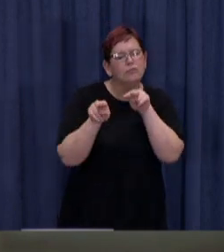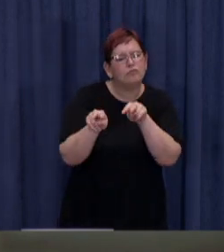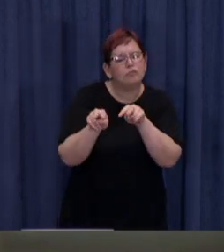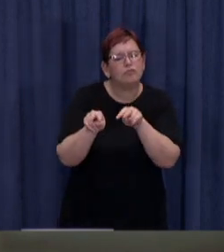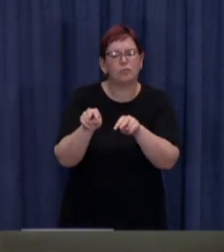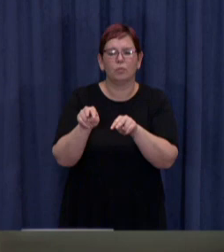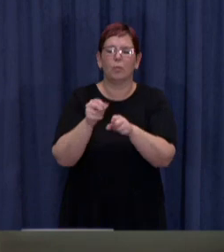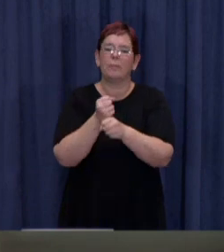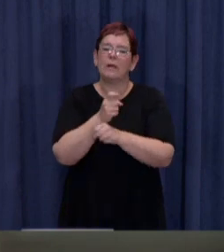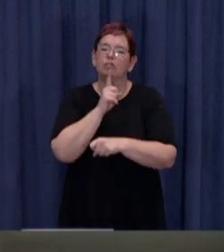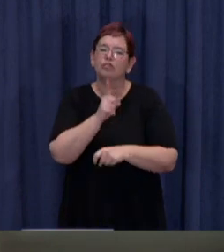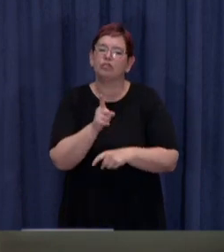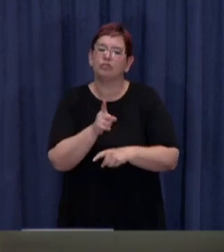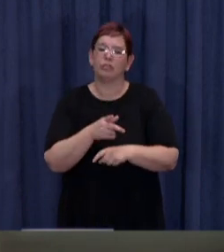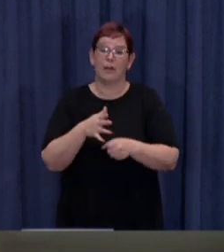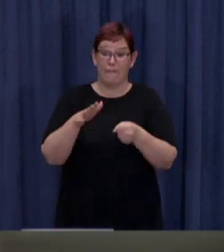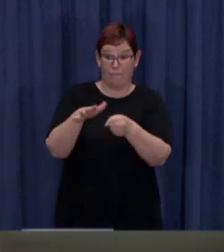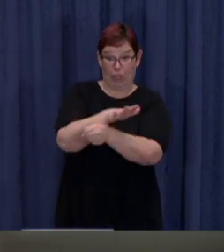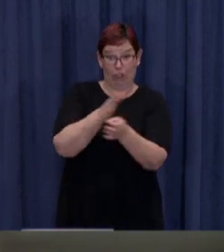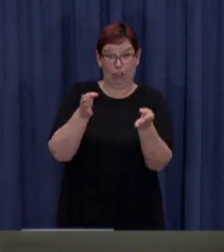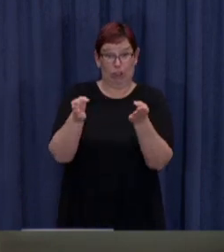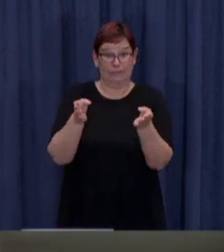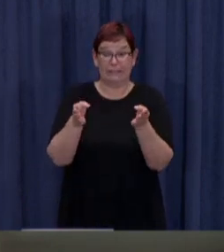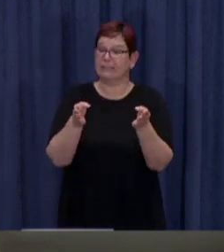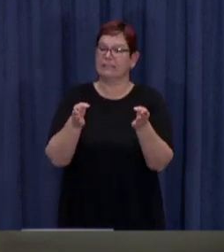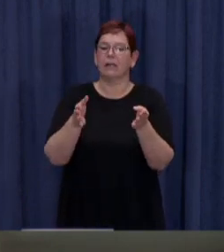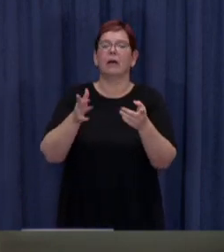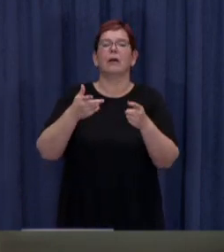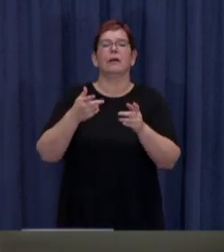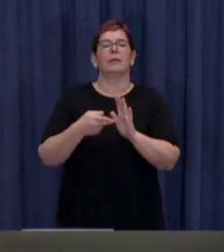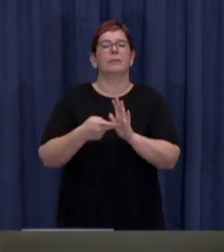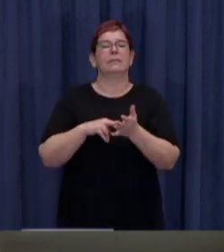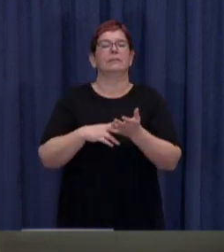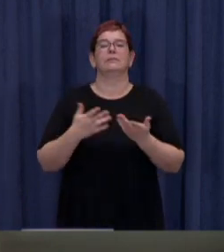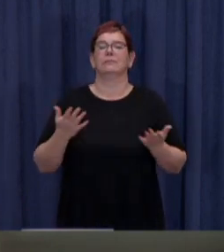all the doors we are actually you know reducing the possibility of crowding and